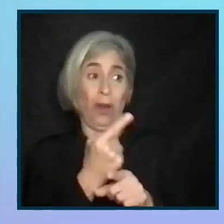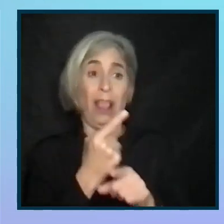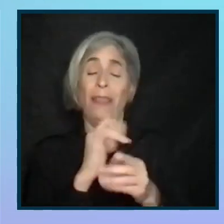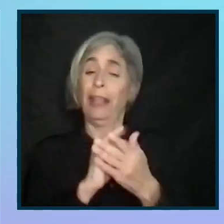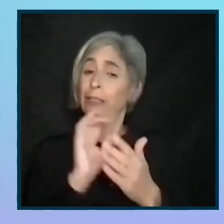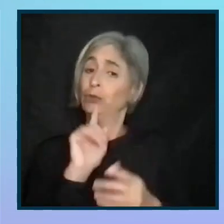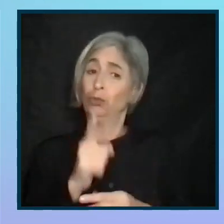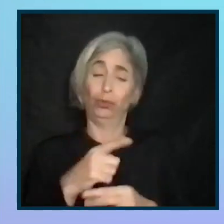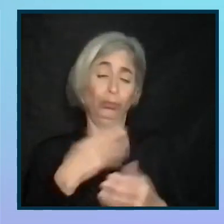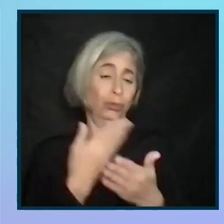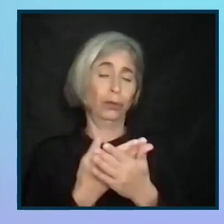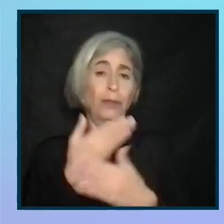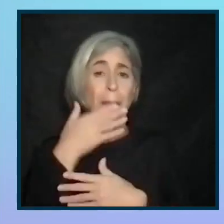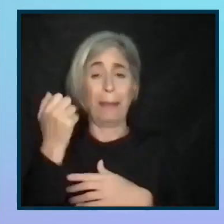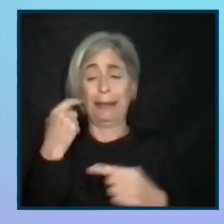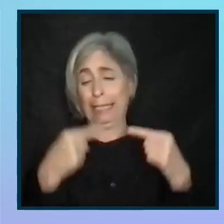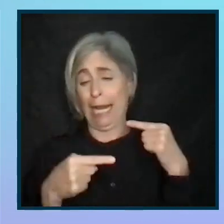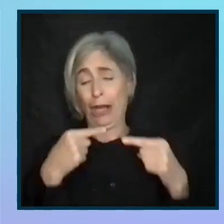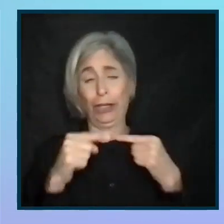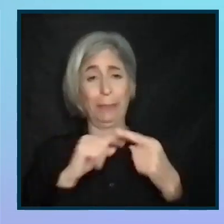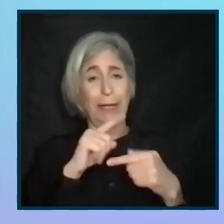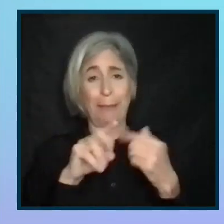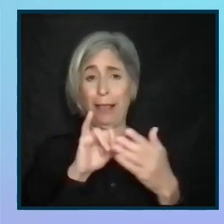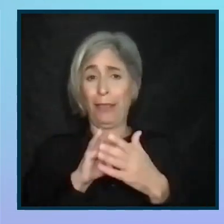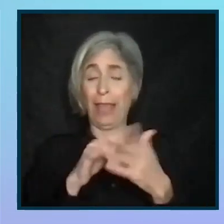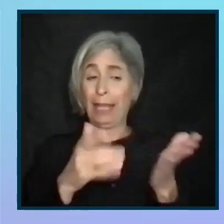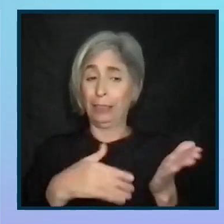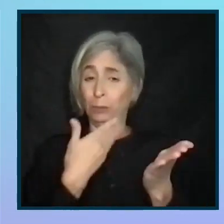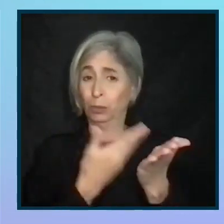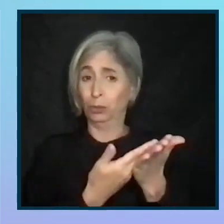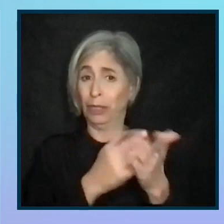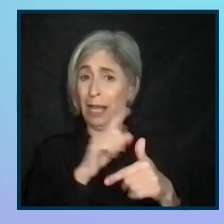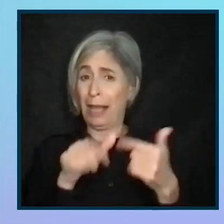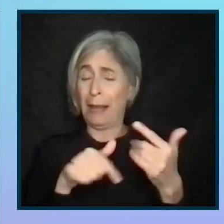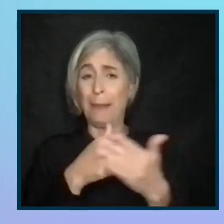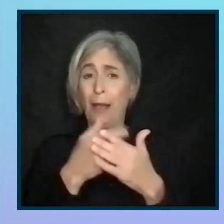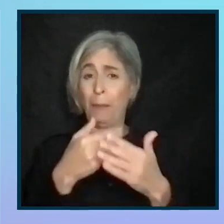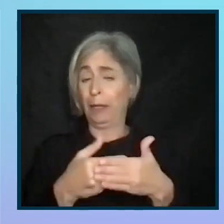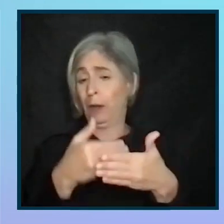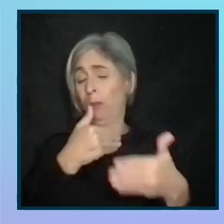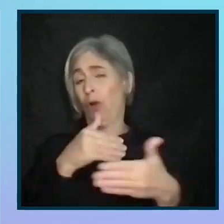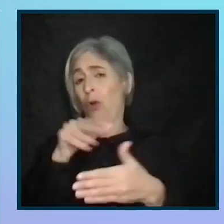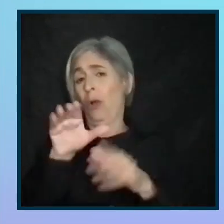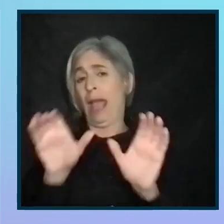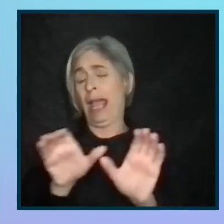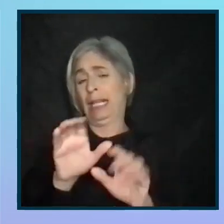And one of the best arguments you can make about being proactive about accessibility is that,